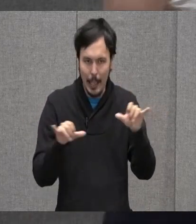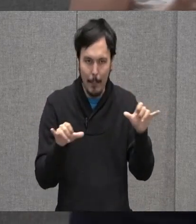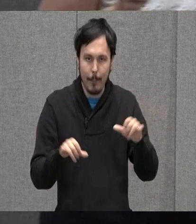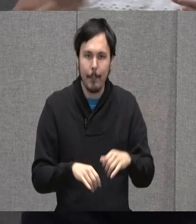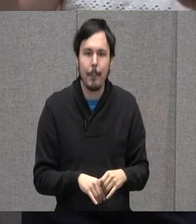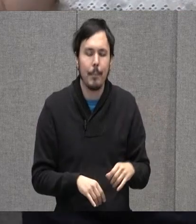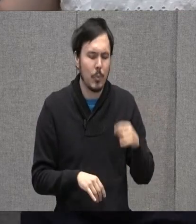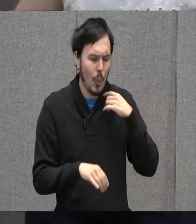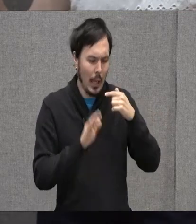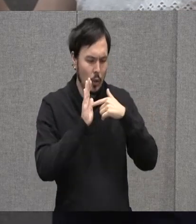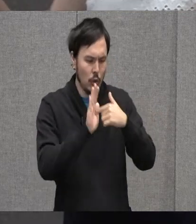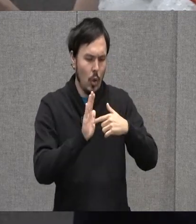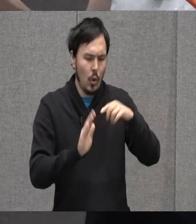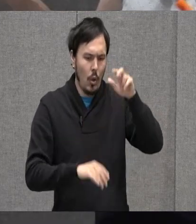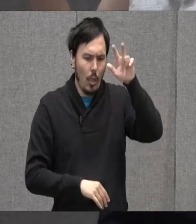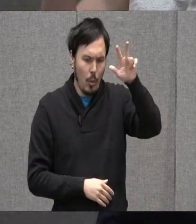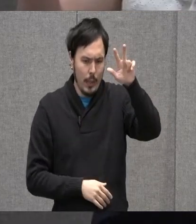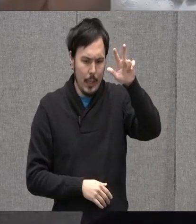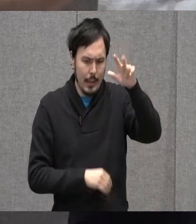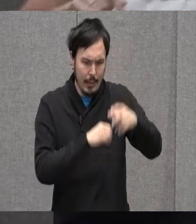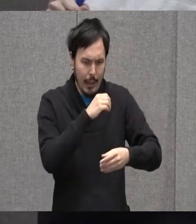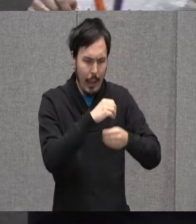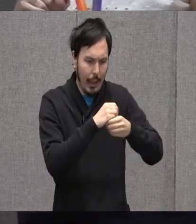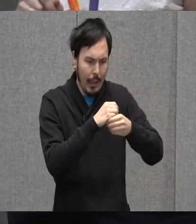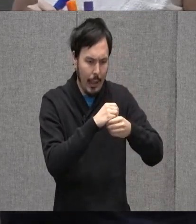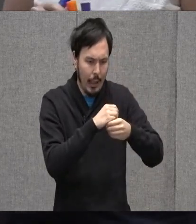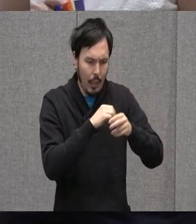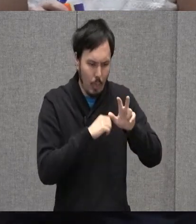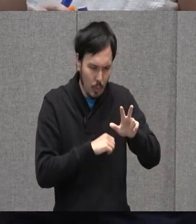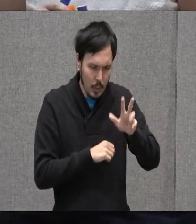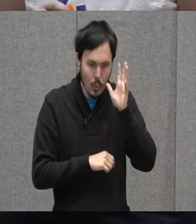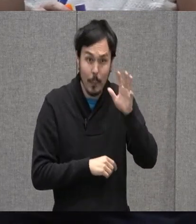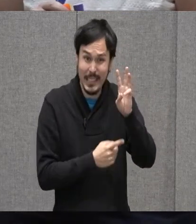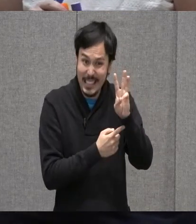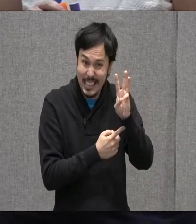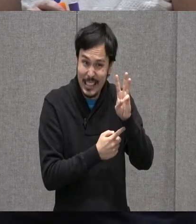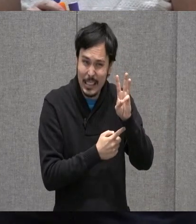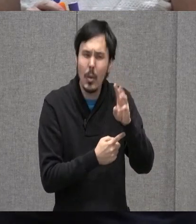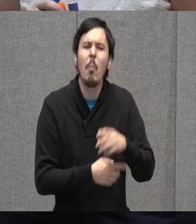So how many, before I go anywhere else, how many do you think it's gonna be?